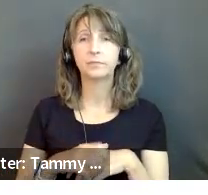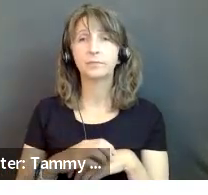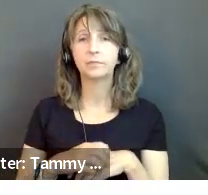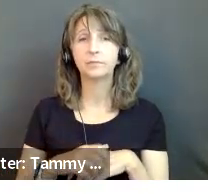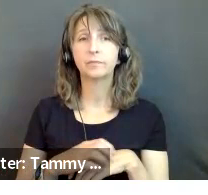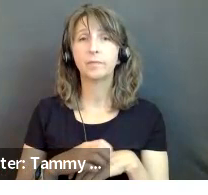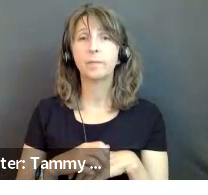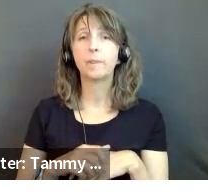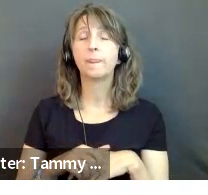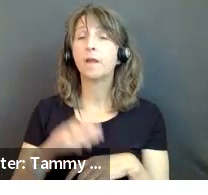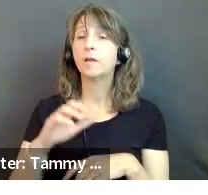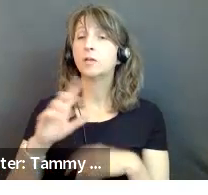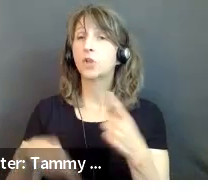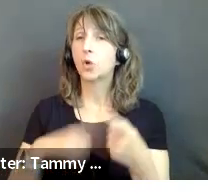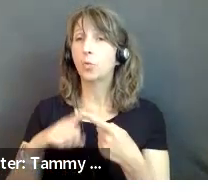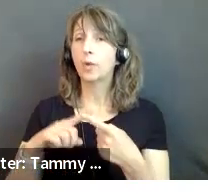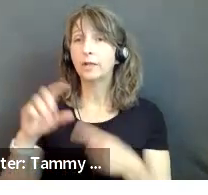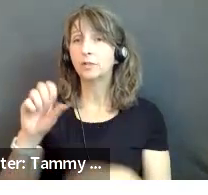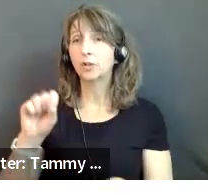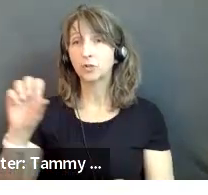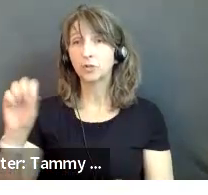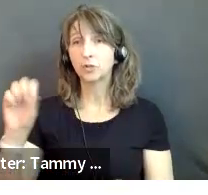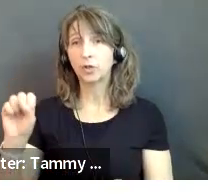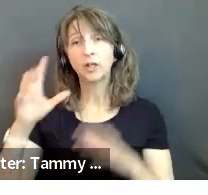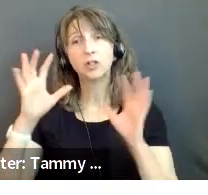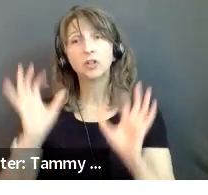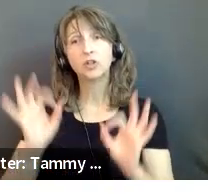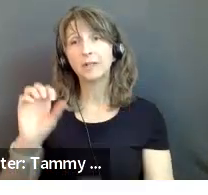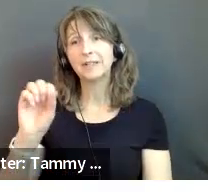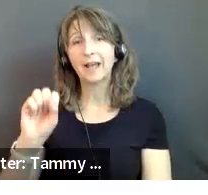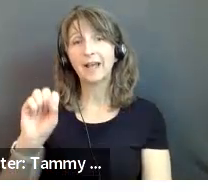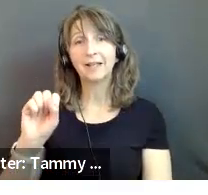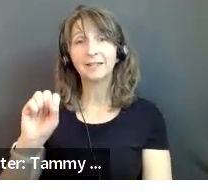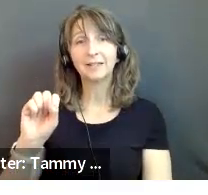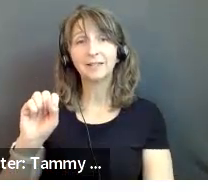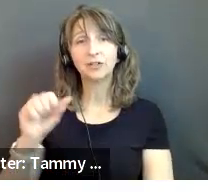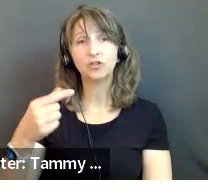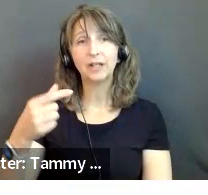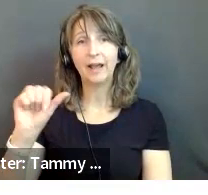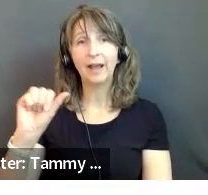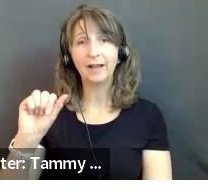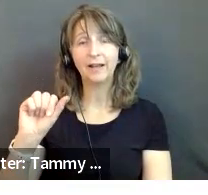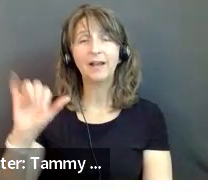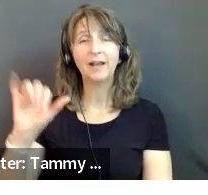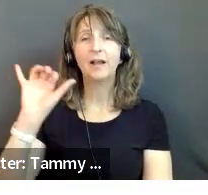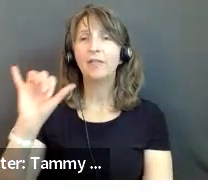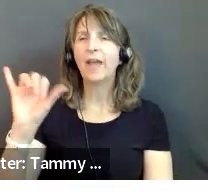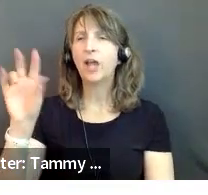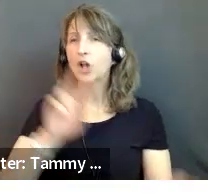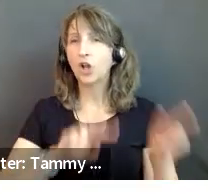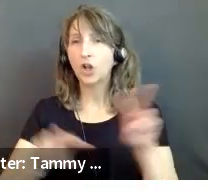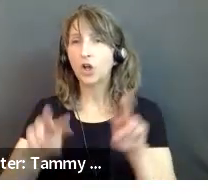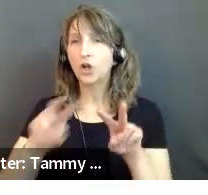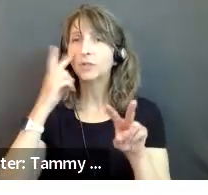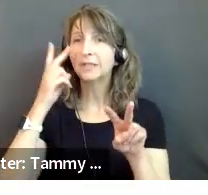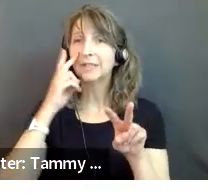You know when determining SGA that's a decision. That looks at not only your earnings but are there other work incentives that can.